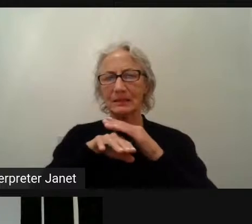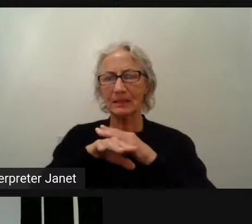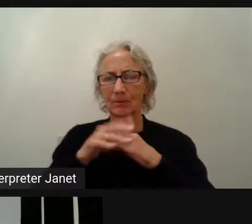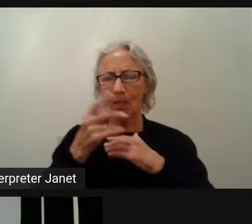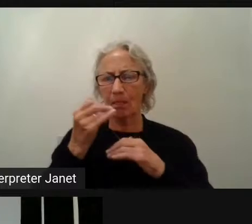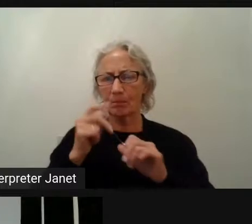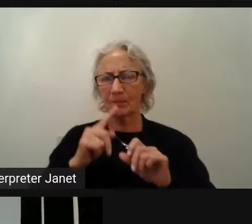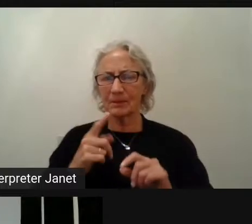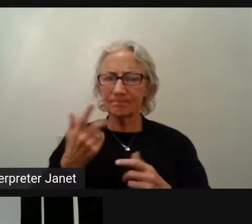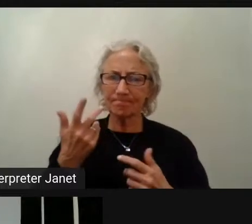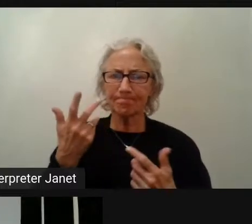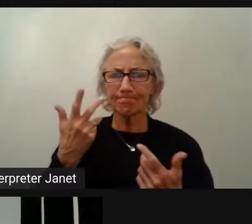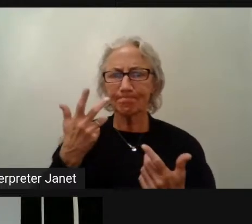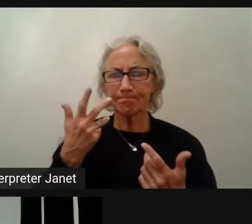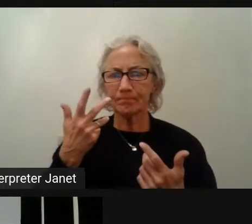that when we talk about accessibility